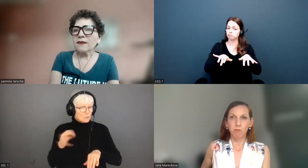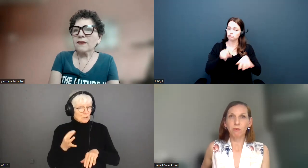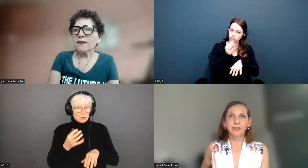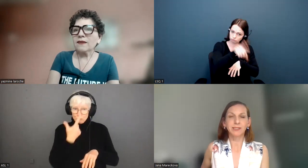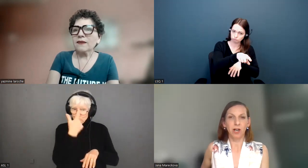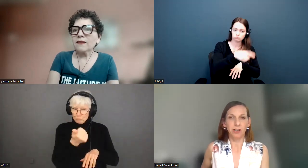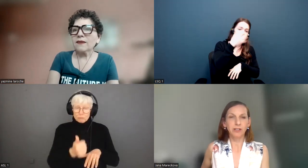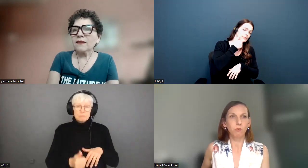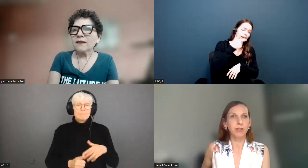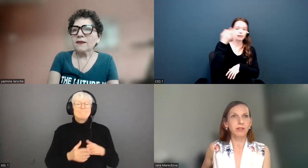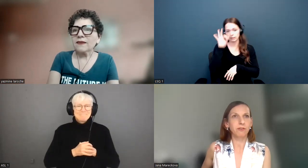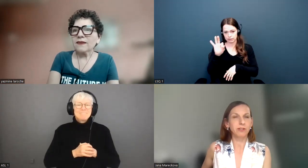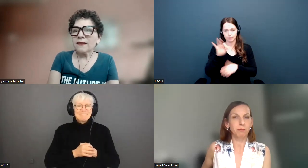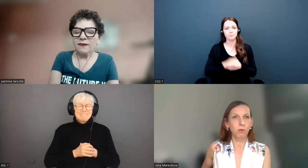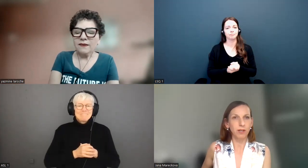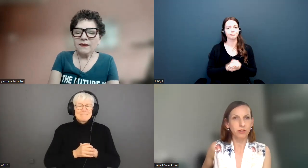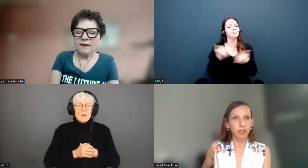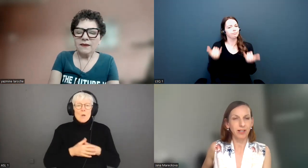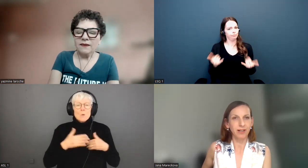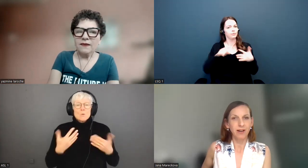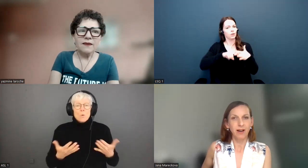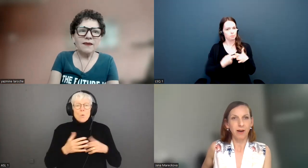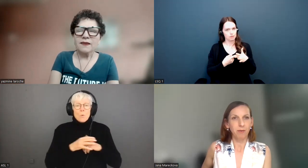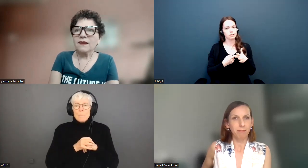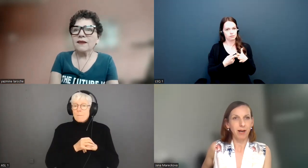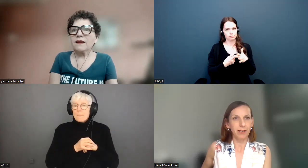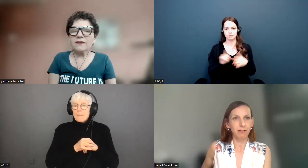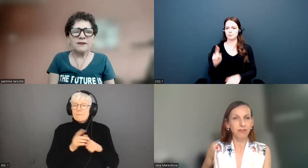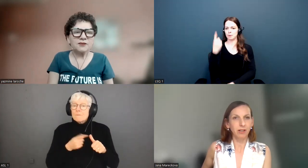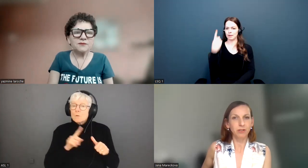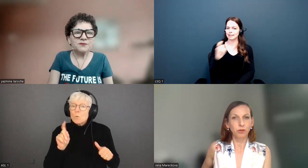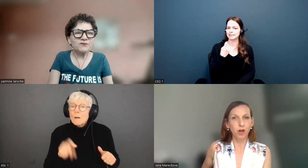we will start with the first question uh by Phil turcott